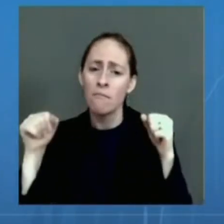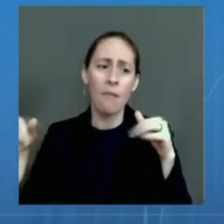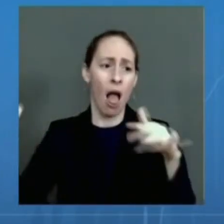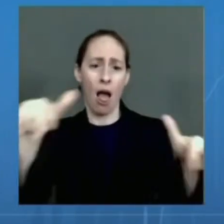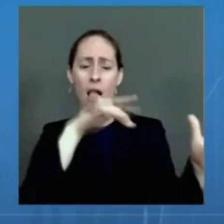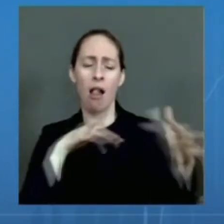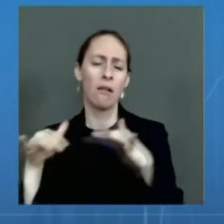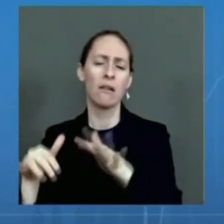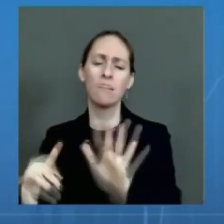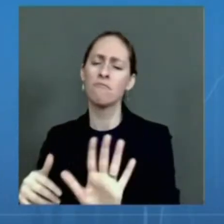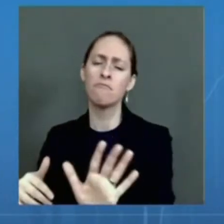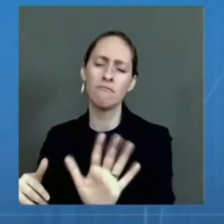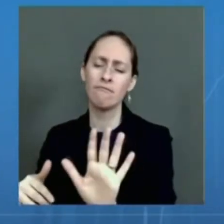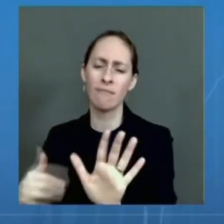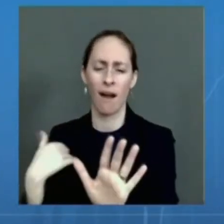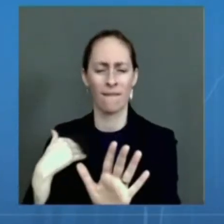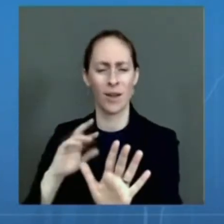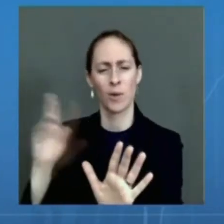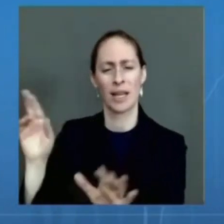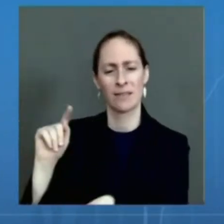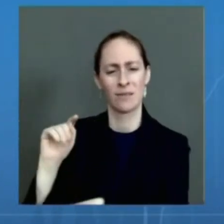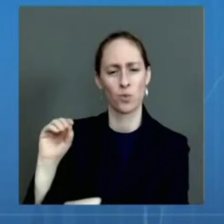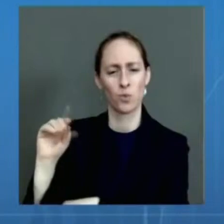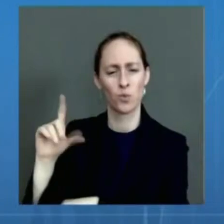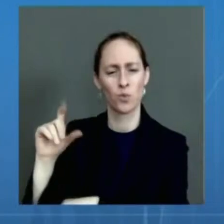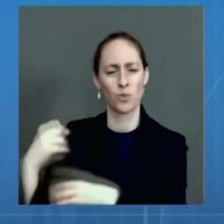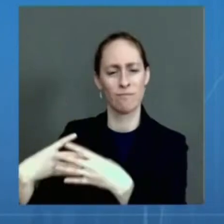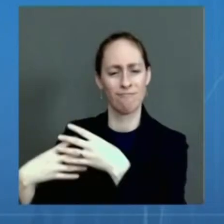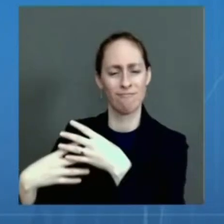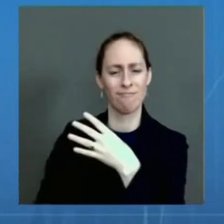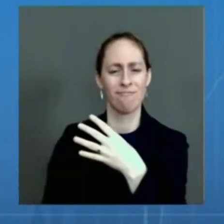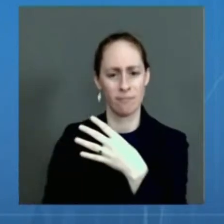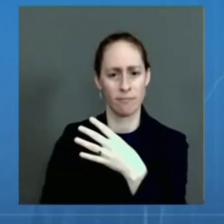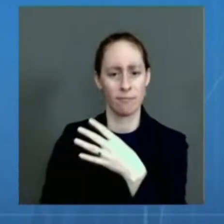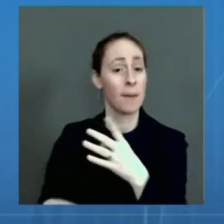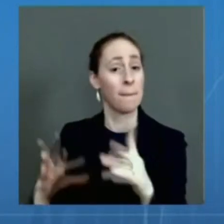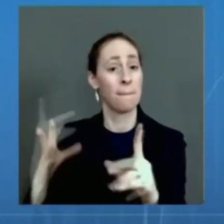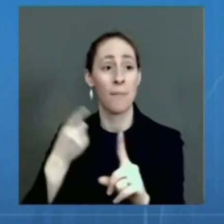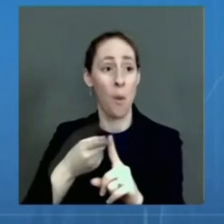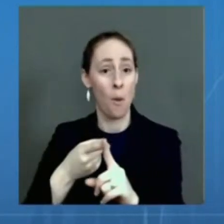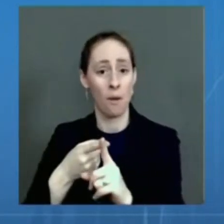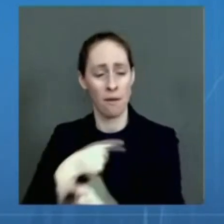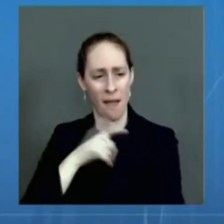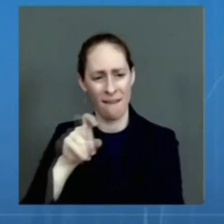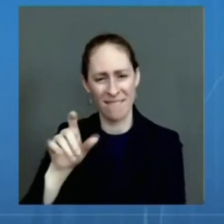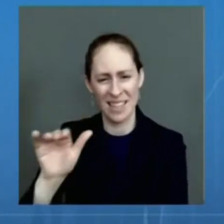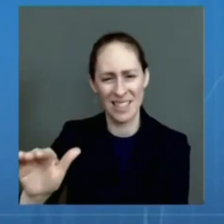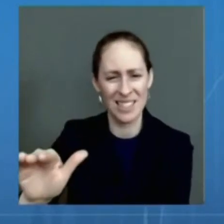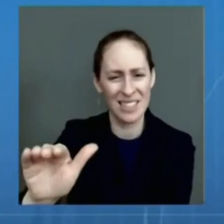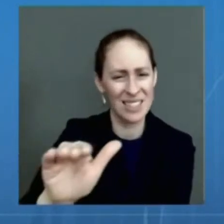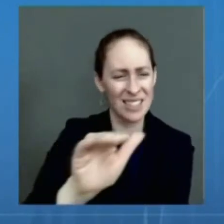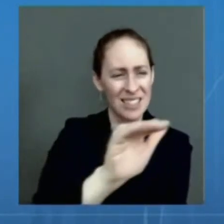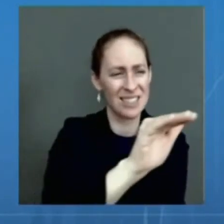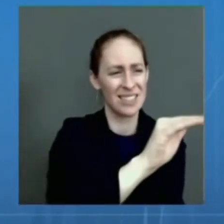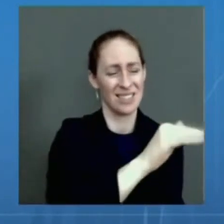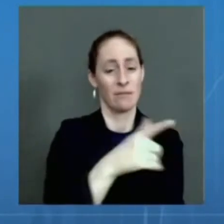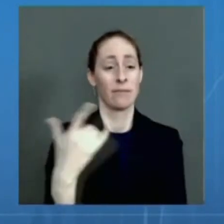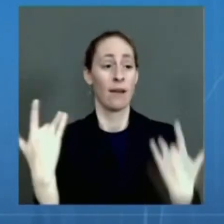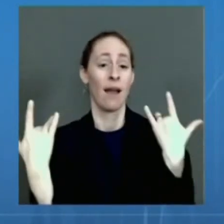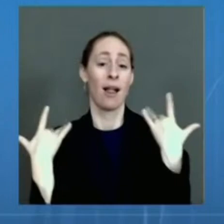TOOLS TO DO IT. BUT WE NEED THE AMERICAN PEOPLE